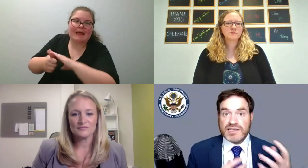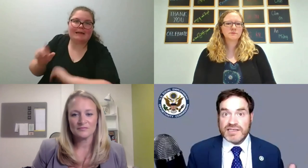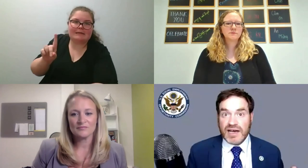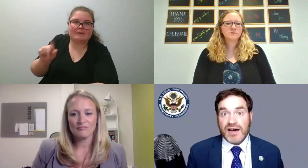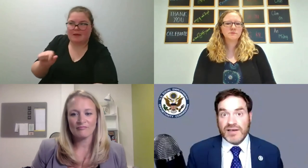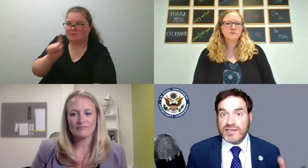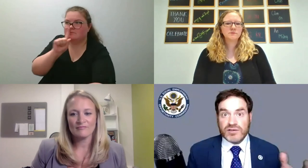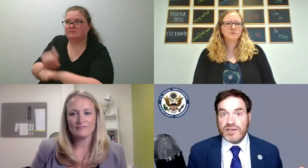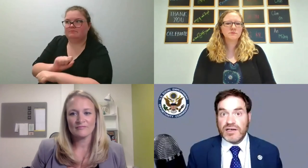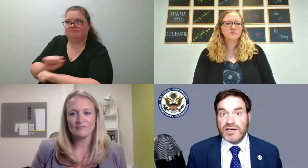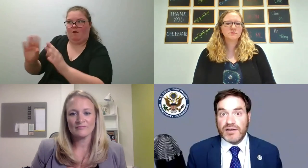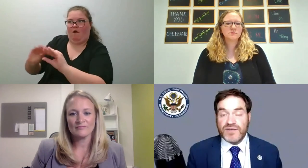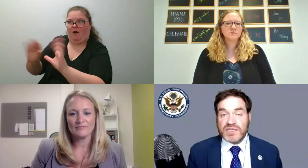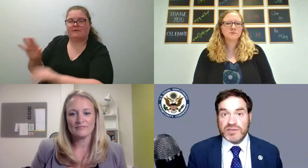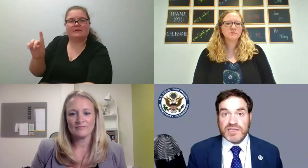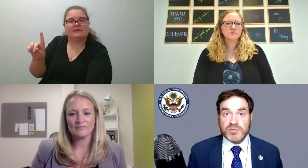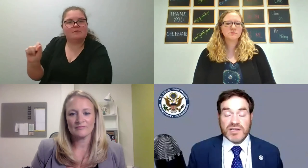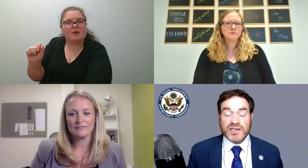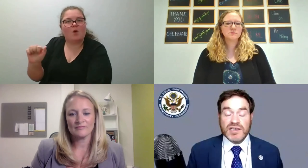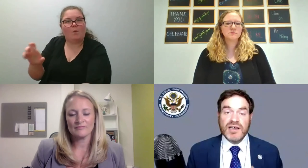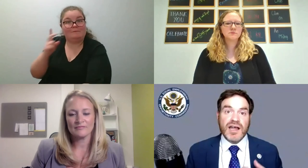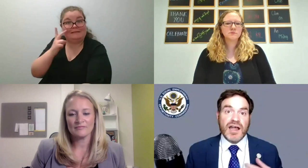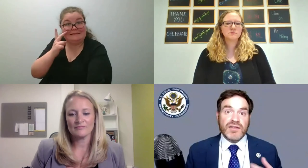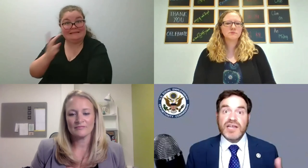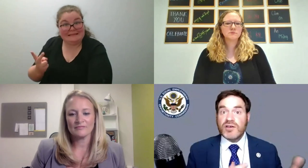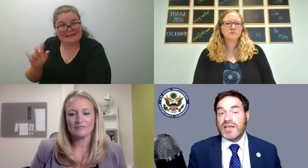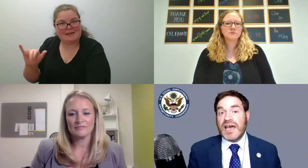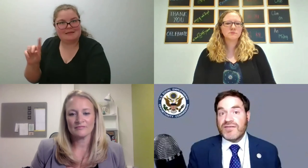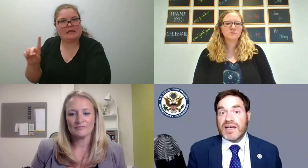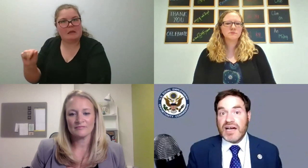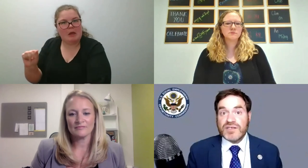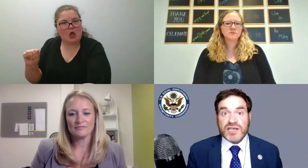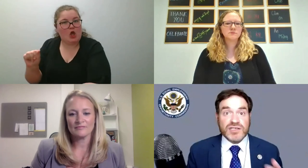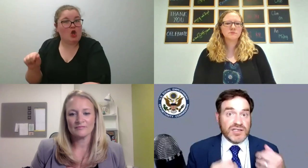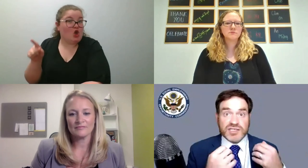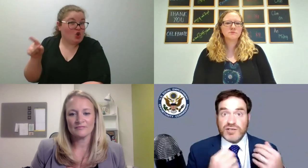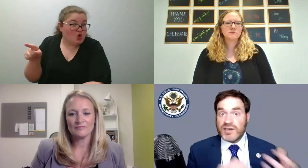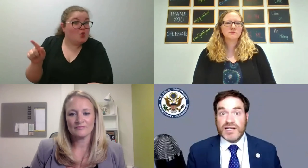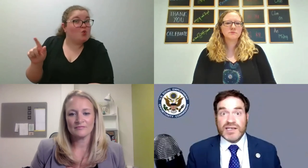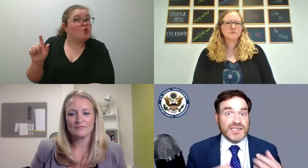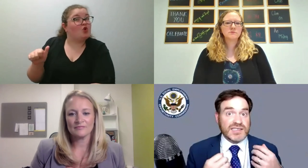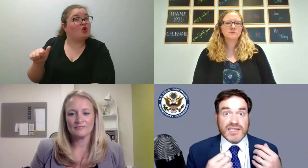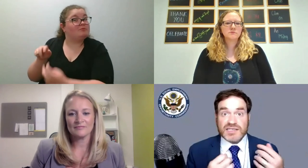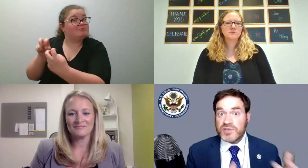it's obvious or a visible disability. Then you could have that conversation 'cause you can witness this,